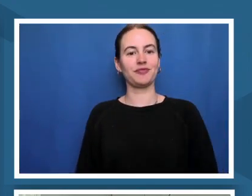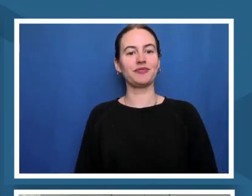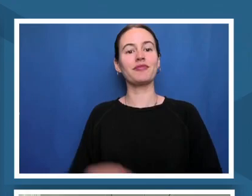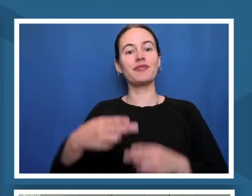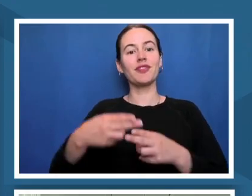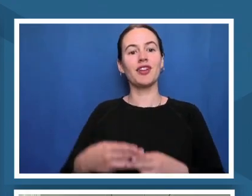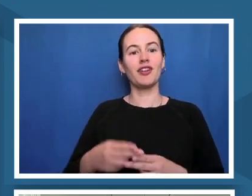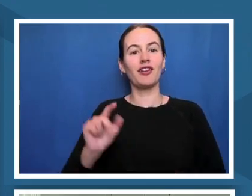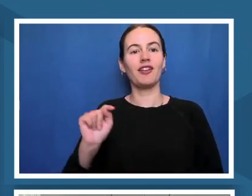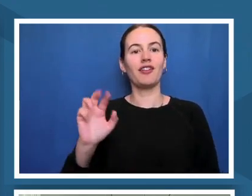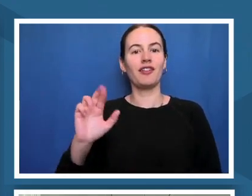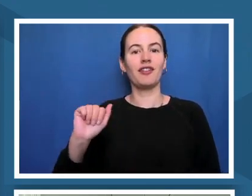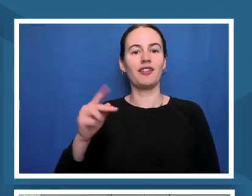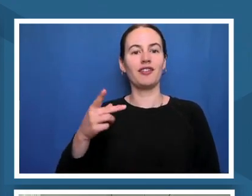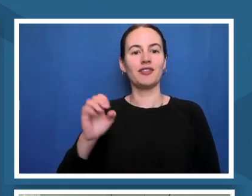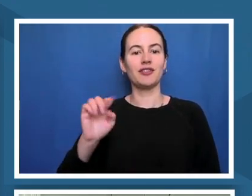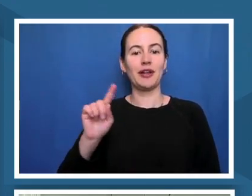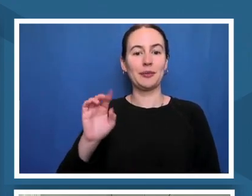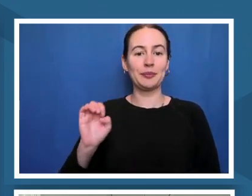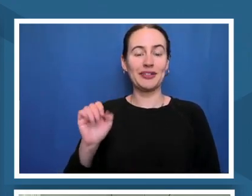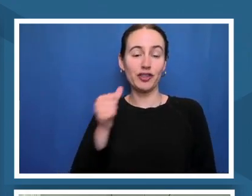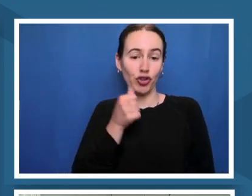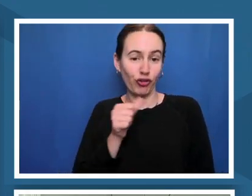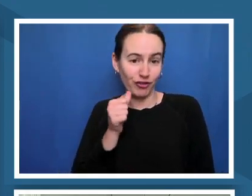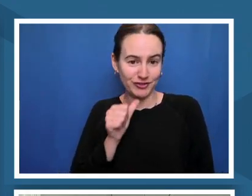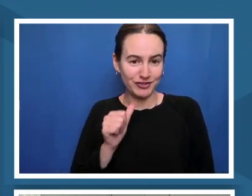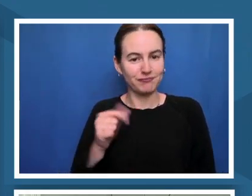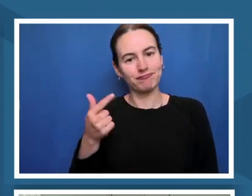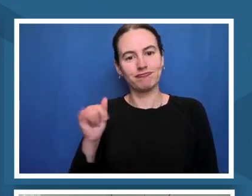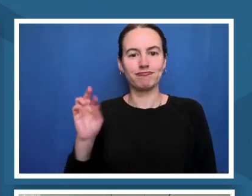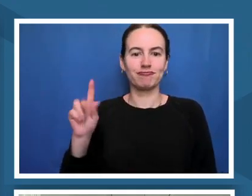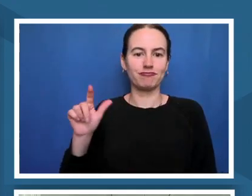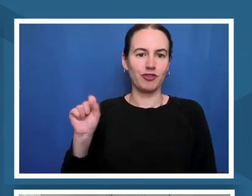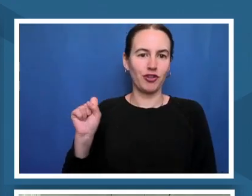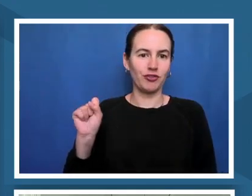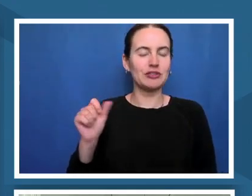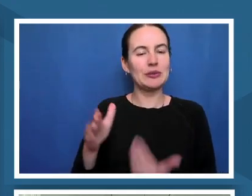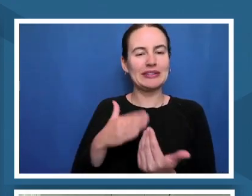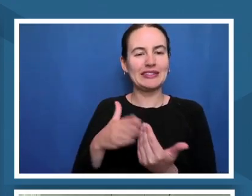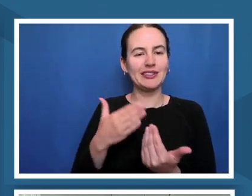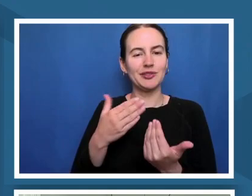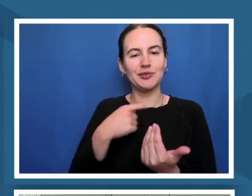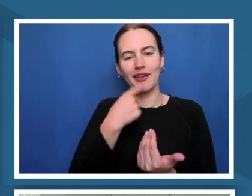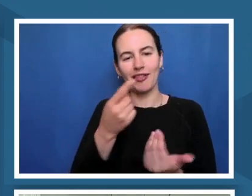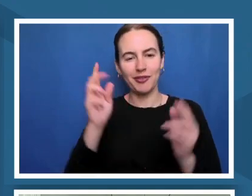so it's easy to tell you the title here without ruining anything